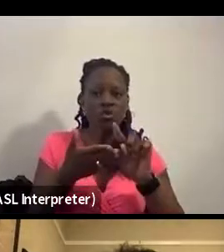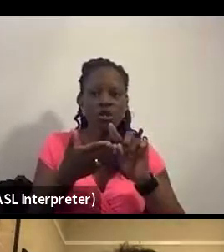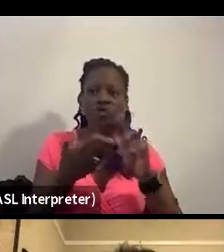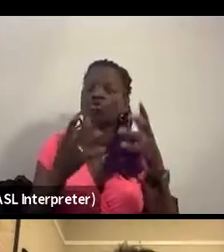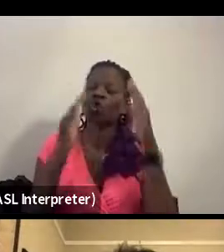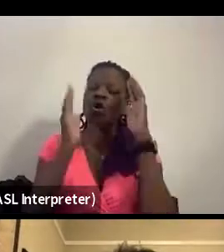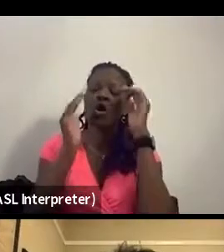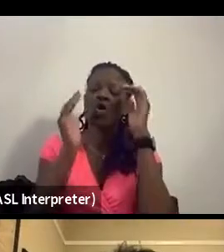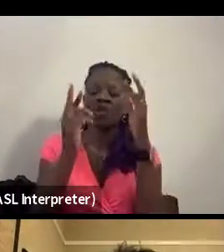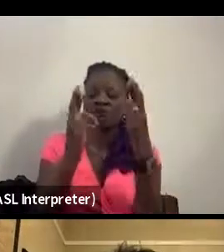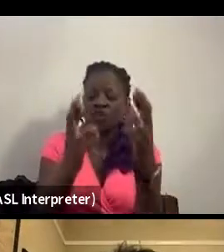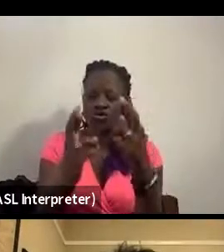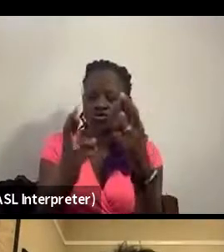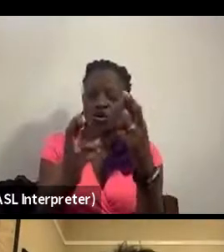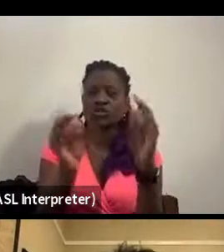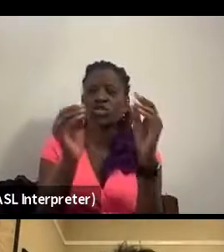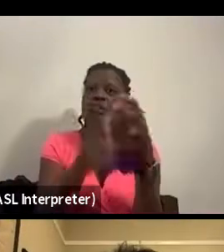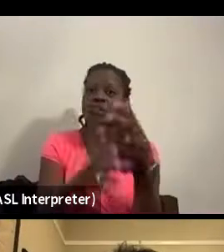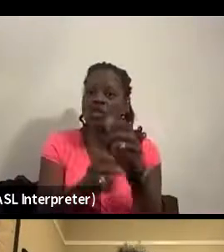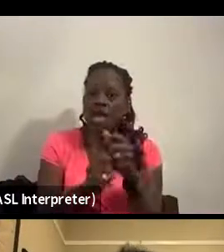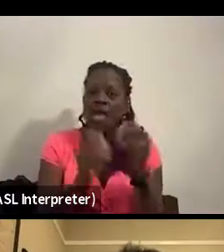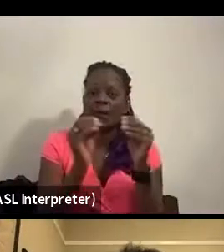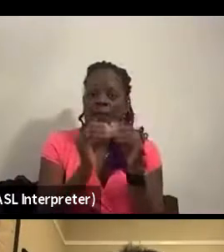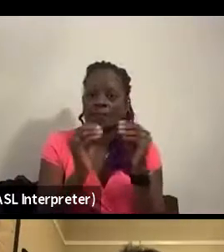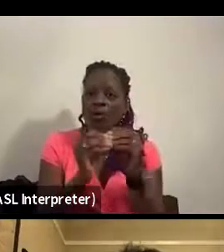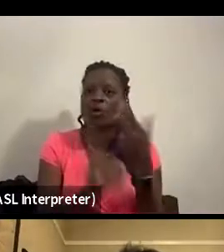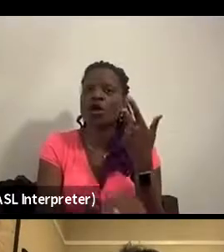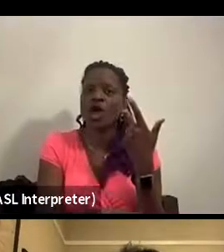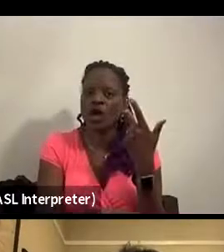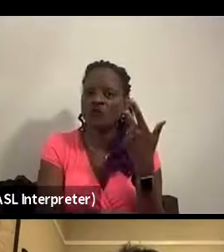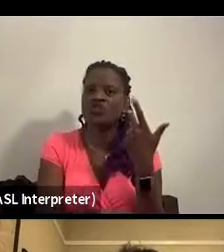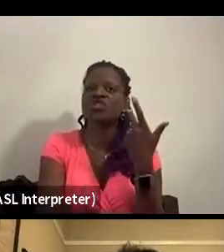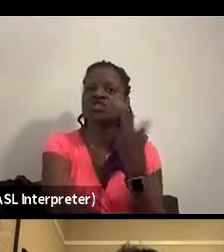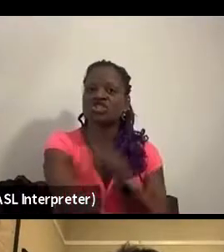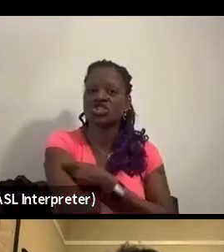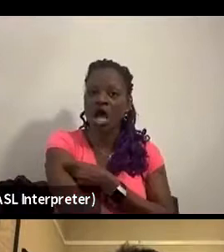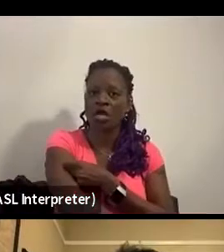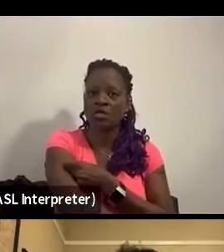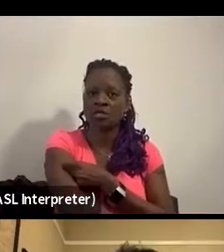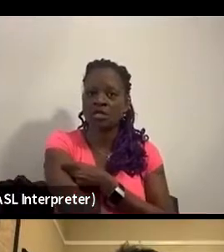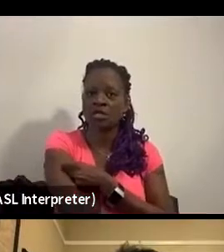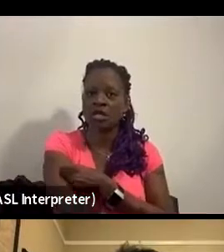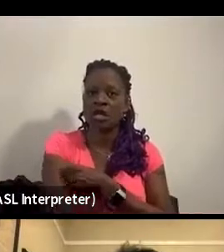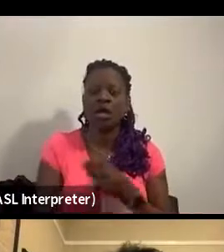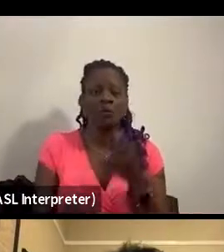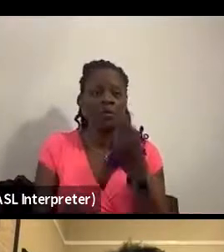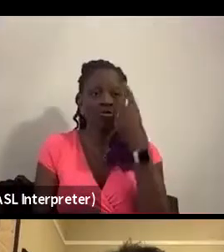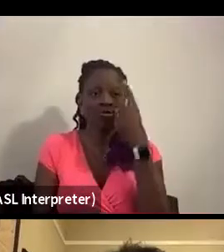But as with everything with this vaccine process, there's never a dull moment. There's always something else.